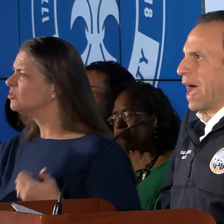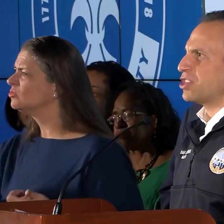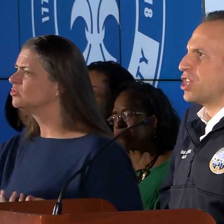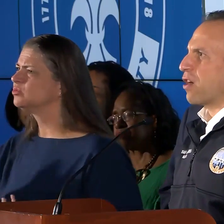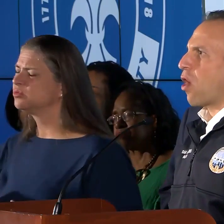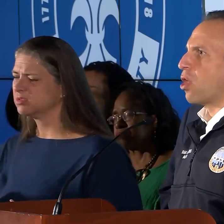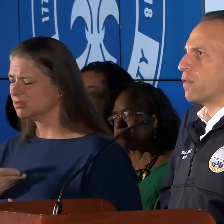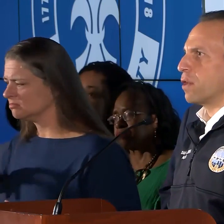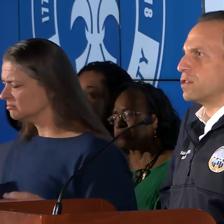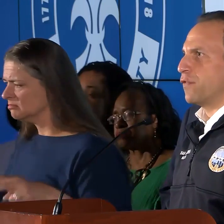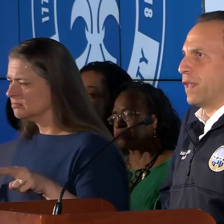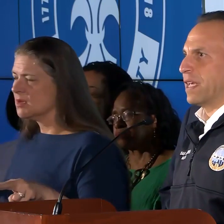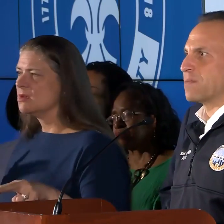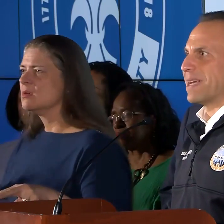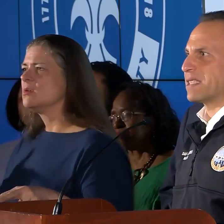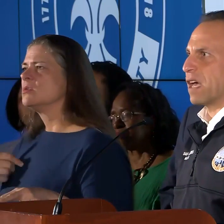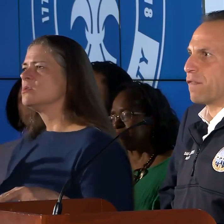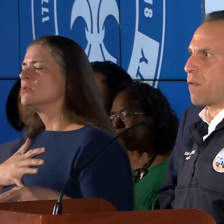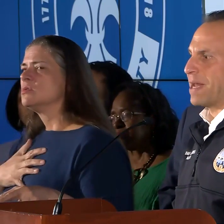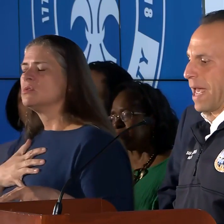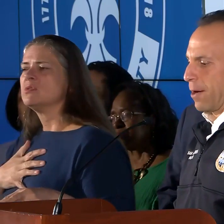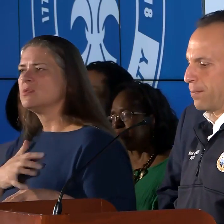I share all of those feelings myself right now.